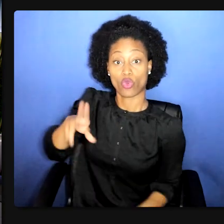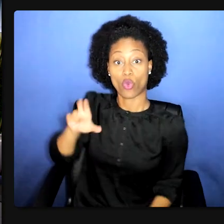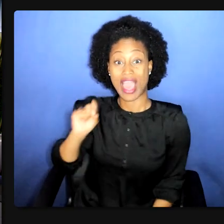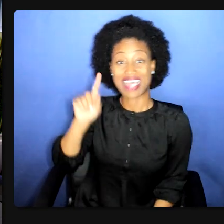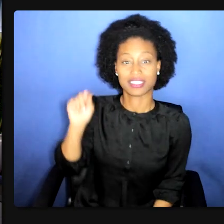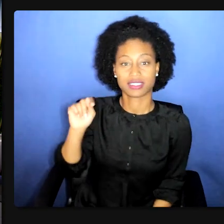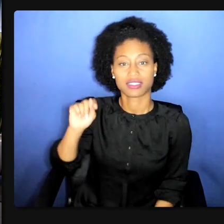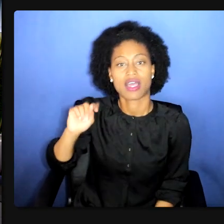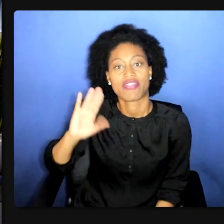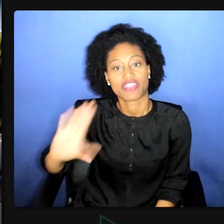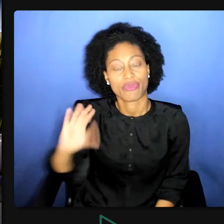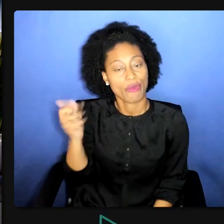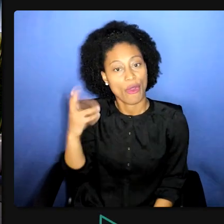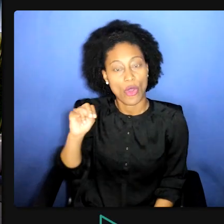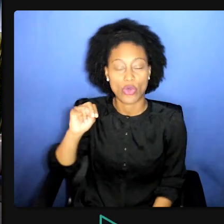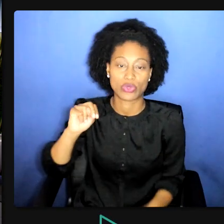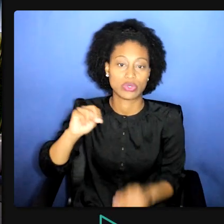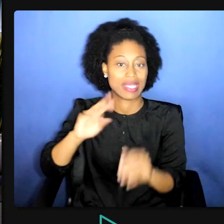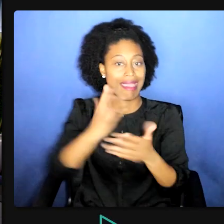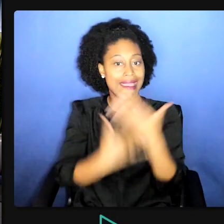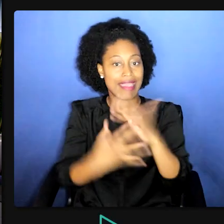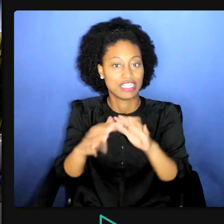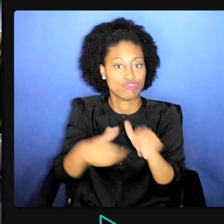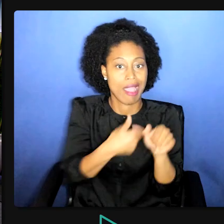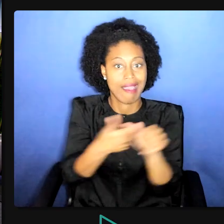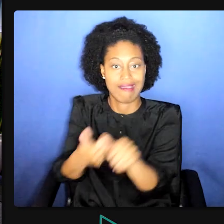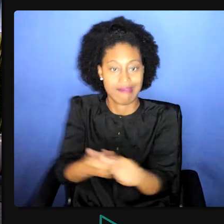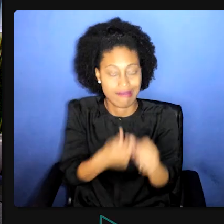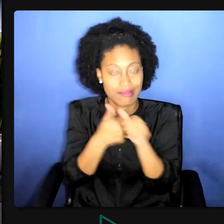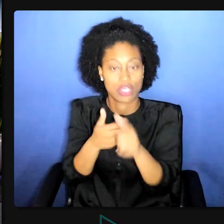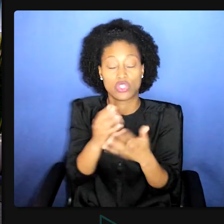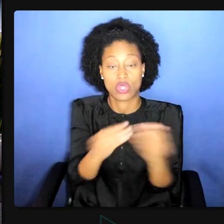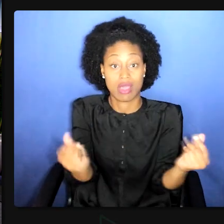their own hand tracking solution hololens 2 has been offering great hand tracking solution for